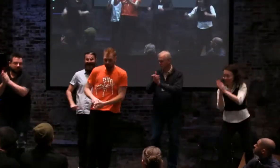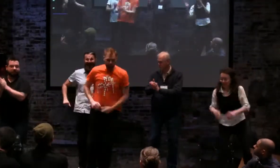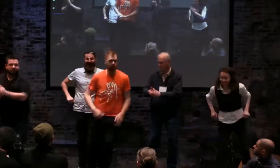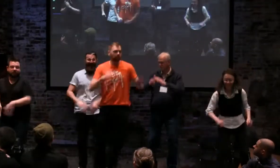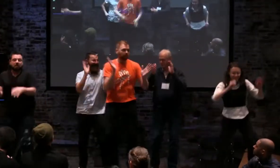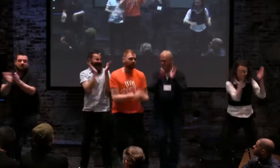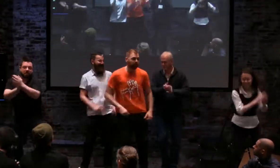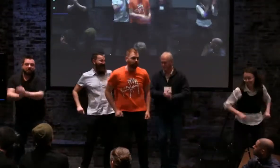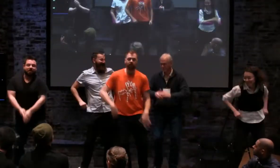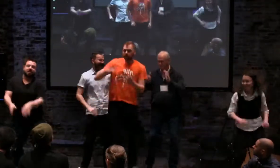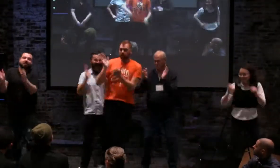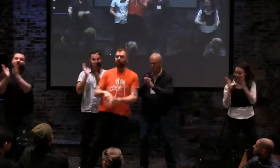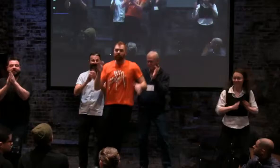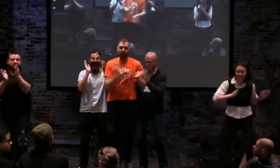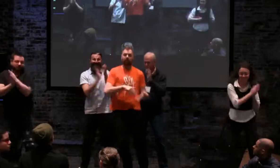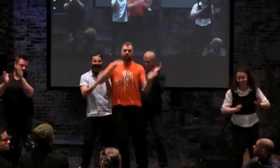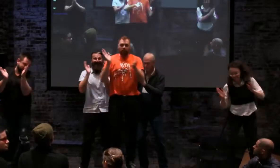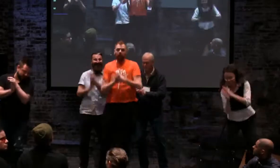(clapping)